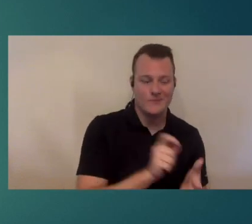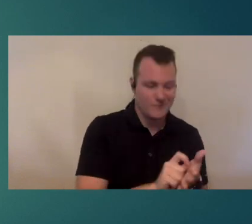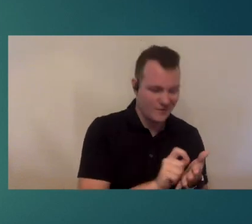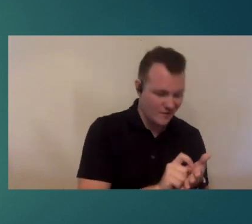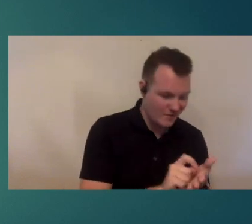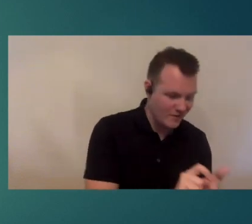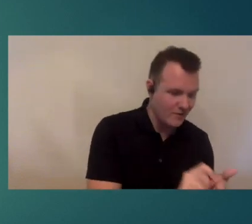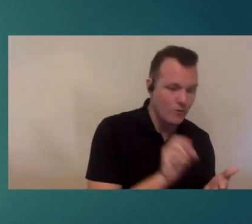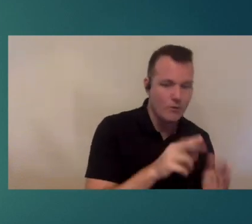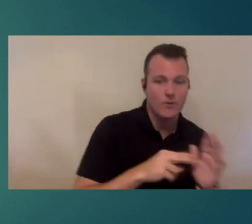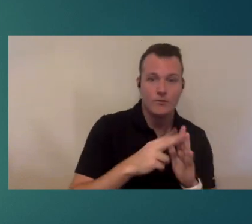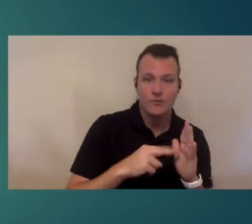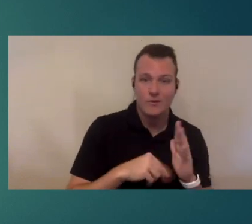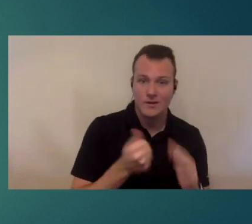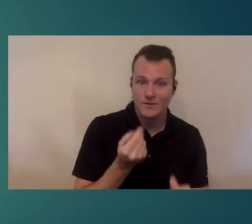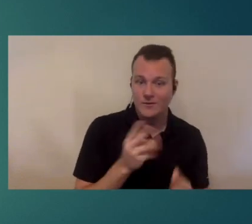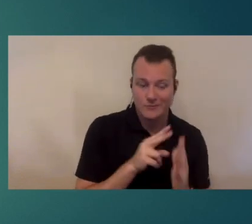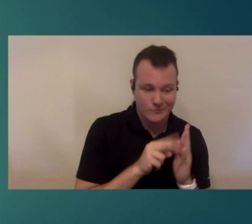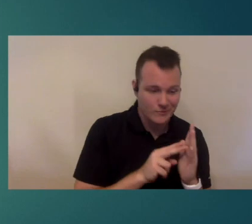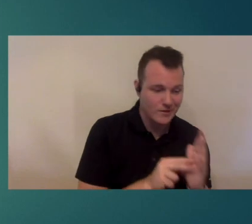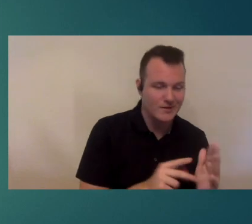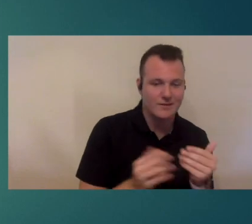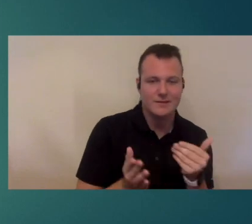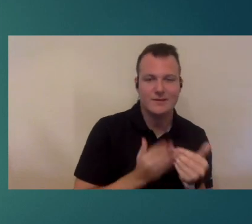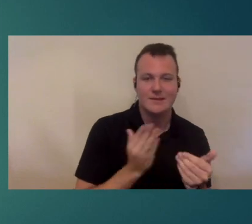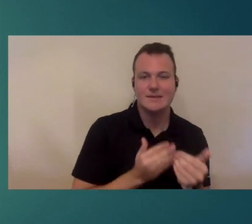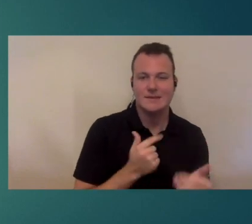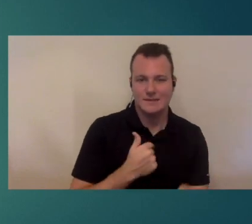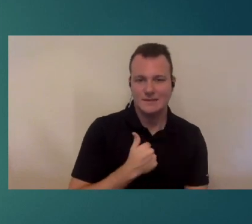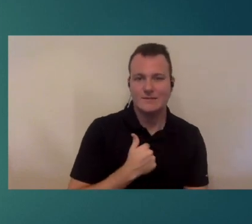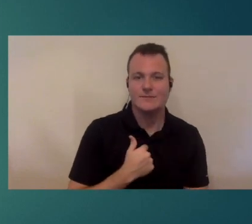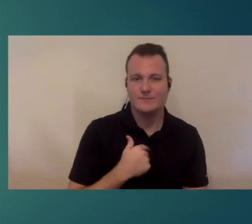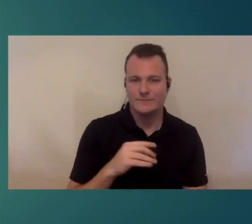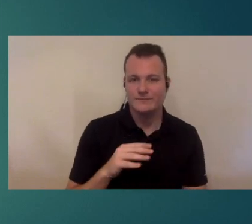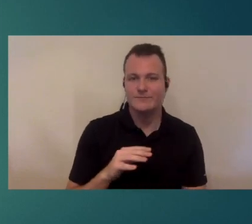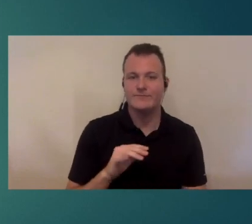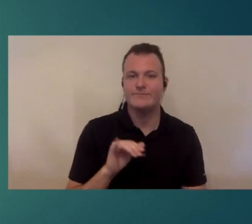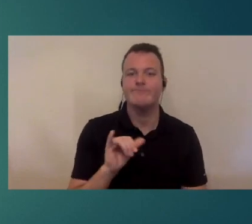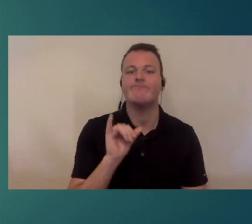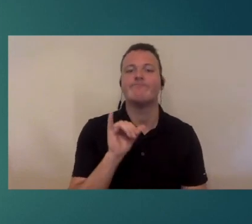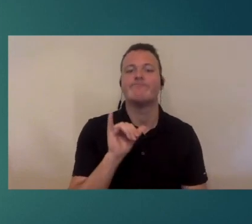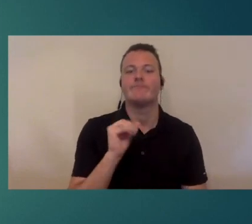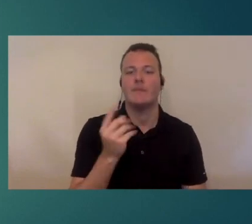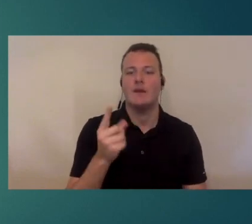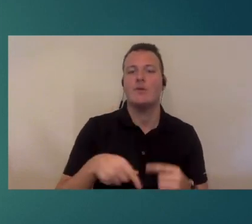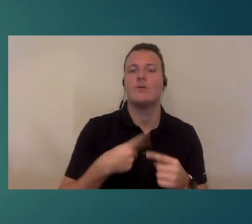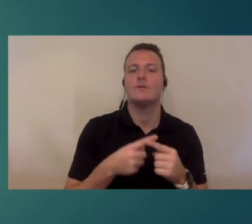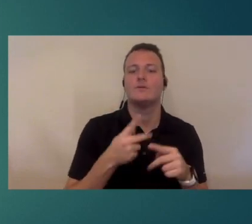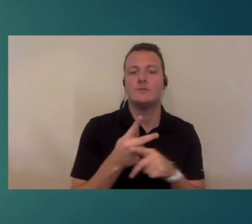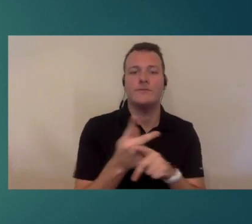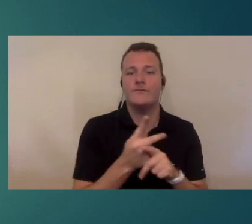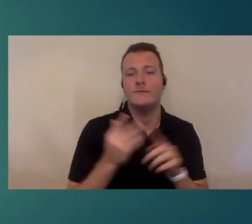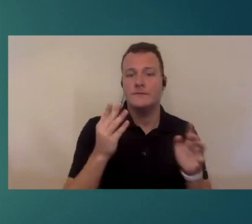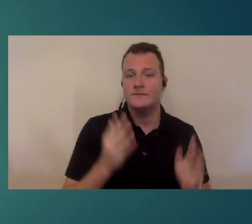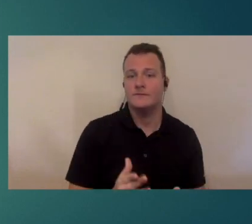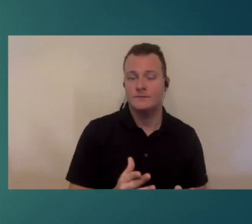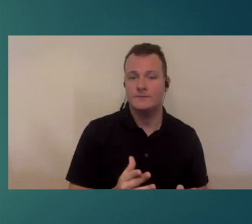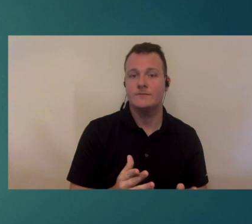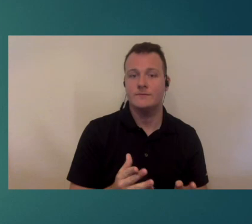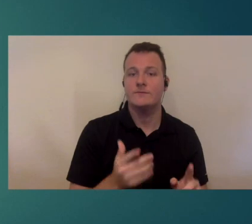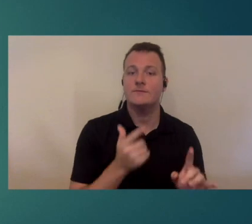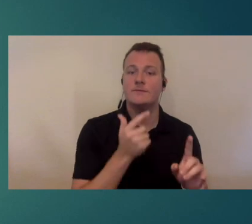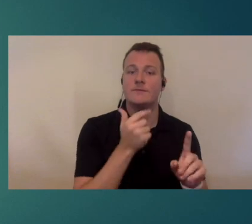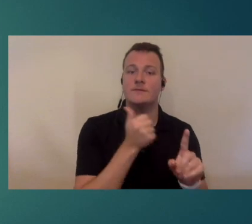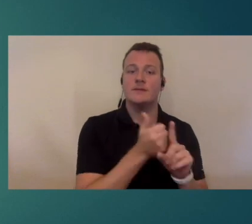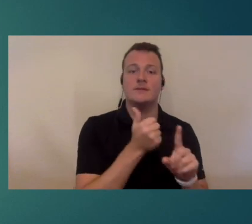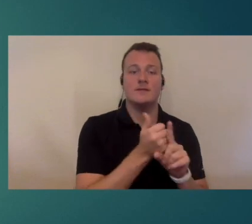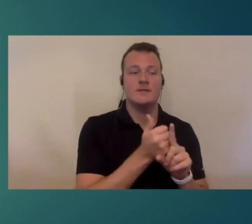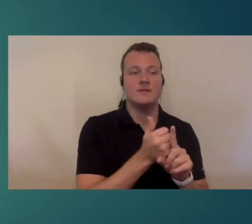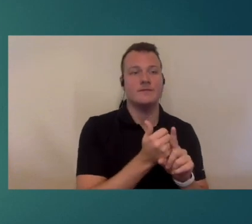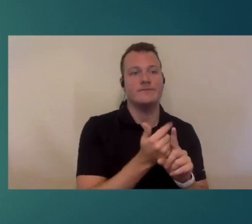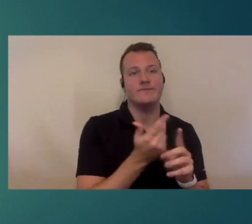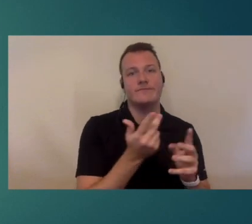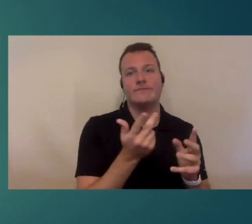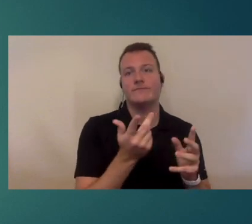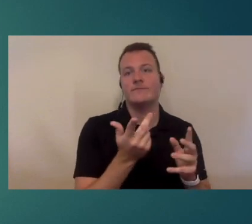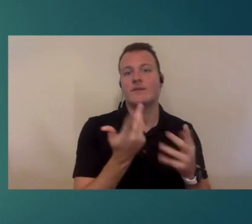very easy- or read a few- it's easy to see when a supervisor is- over the moon loved